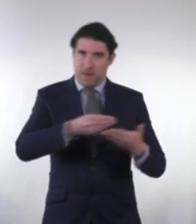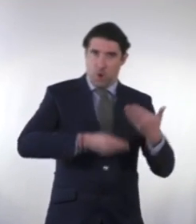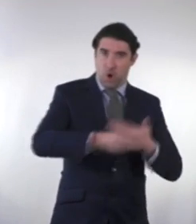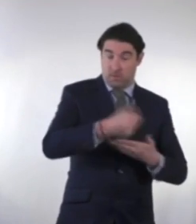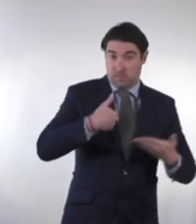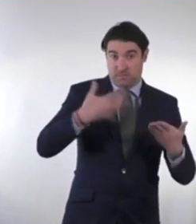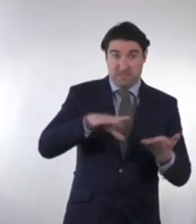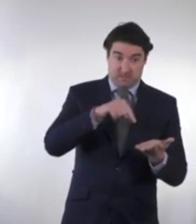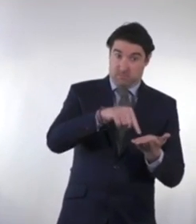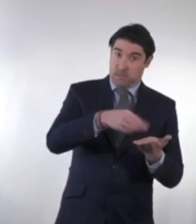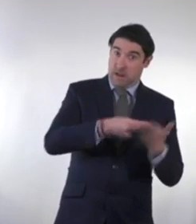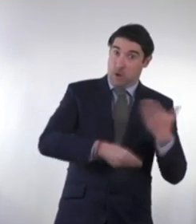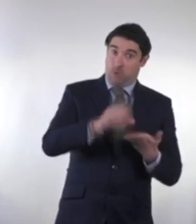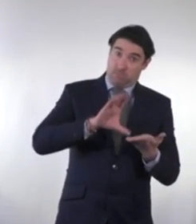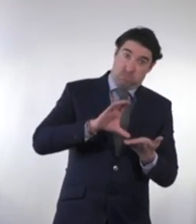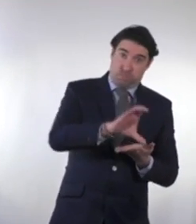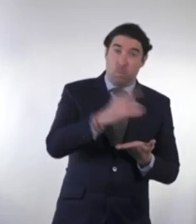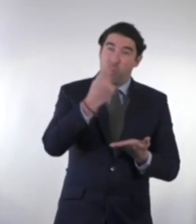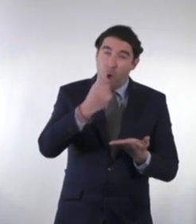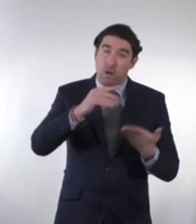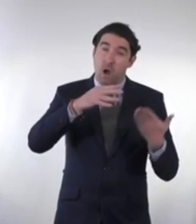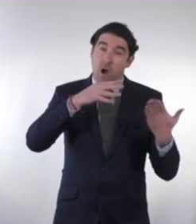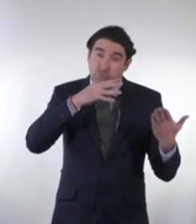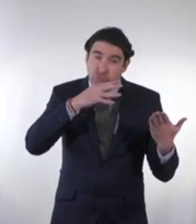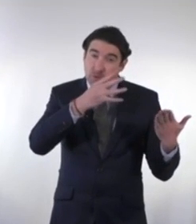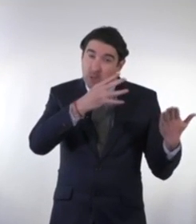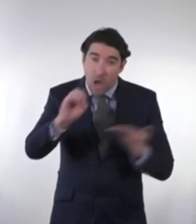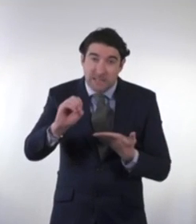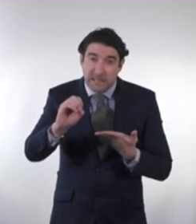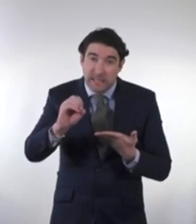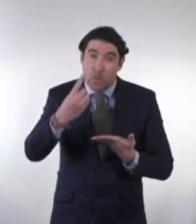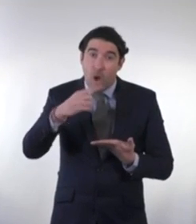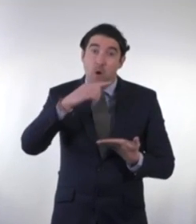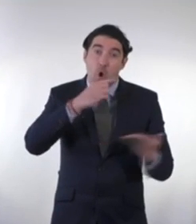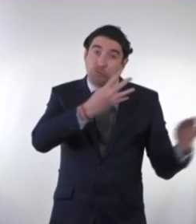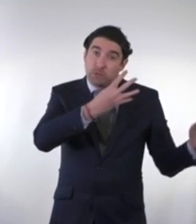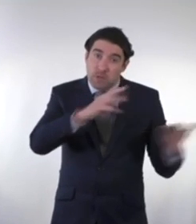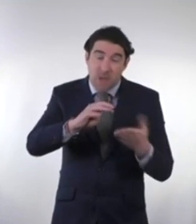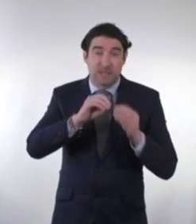can be incredibly proud of what we have done to resettle Syrian refugees. We have resettled